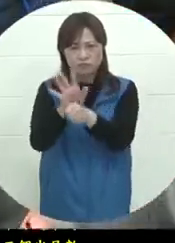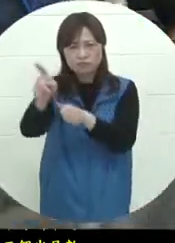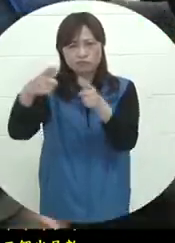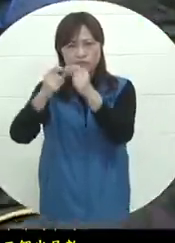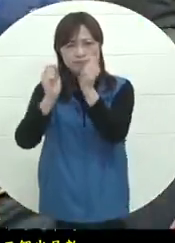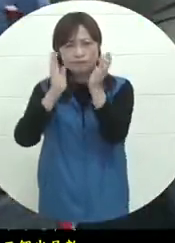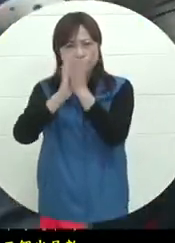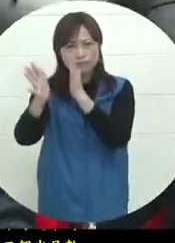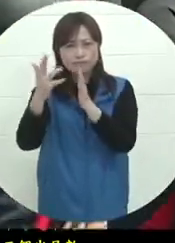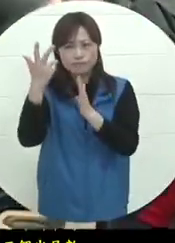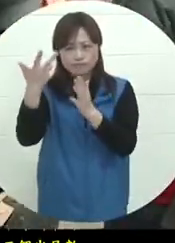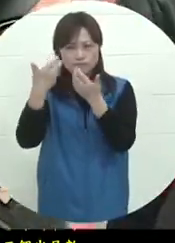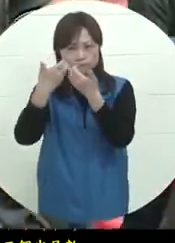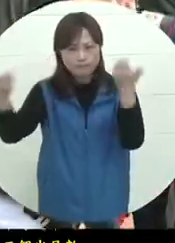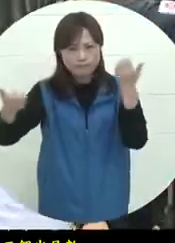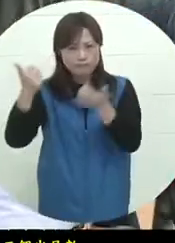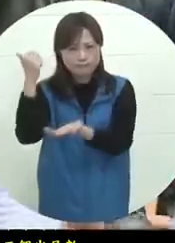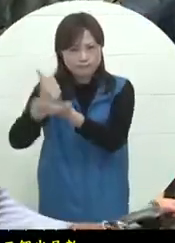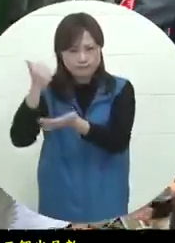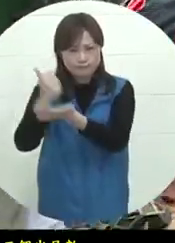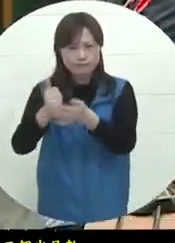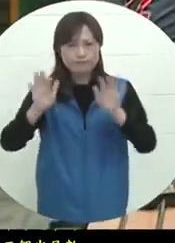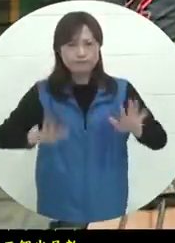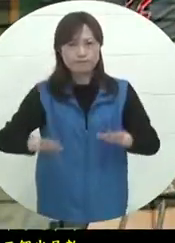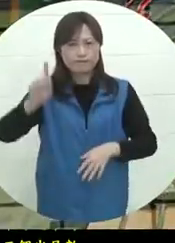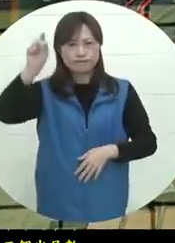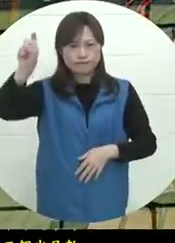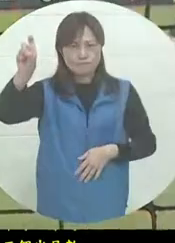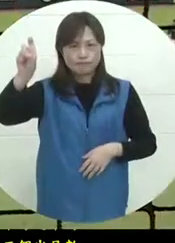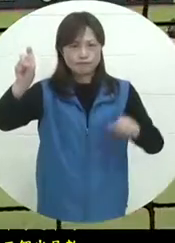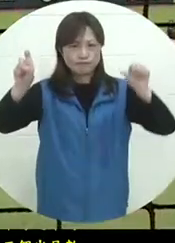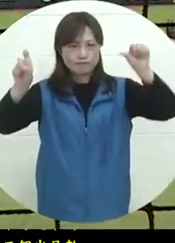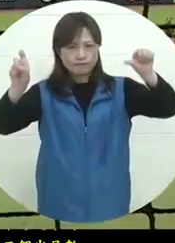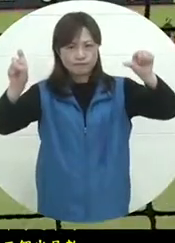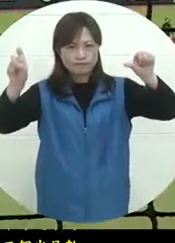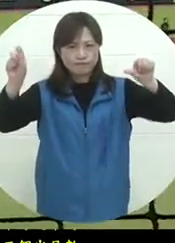the Japanese team is in the 10:5 Let’s make a 5-point advance.